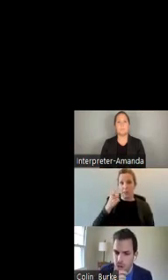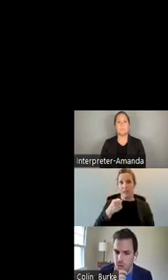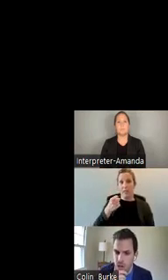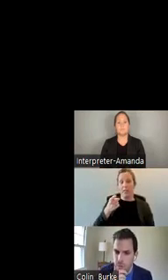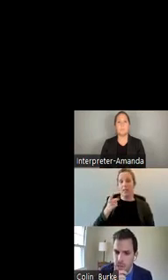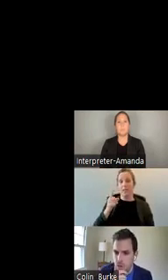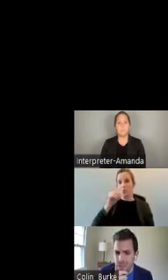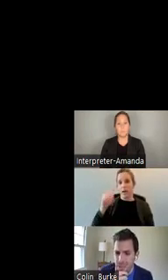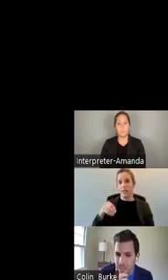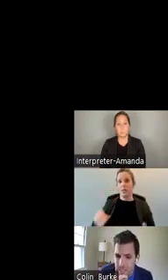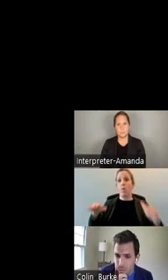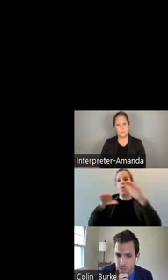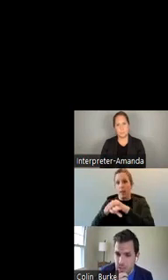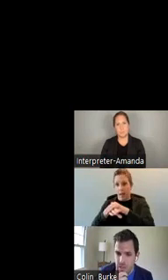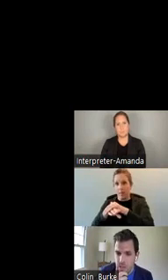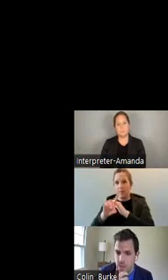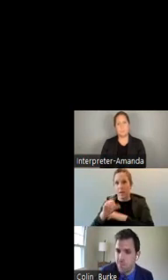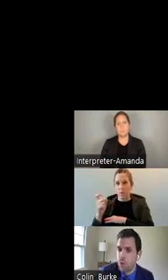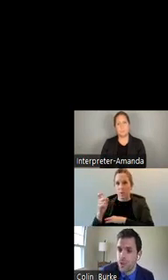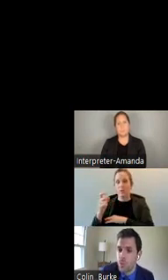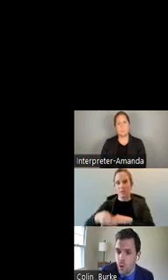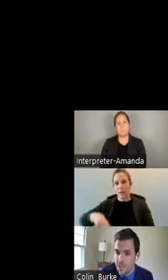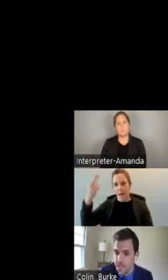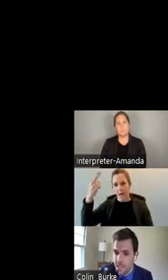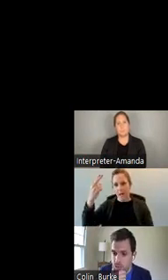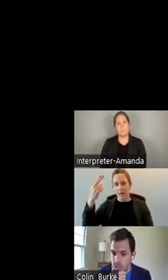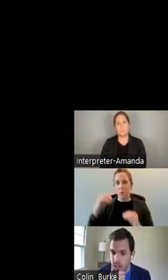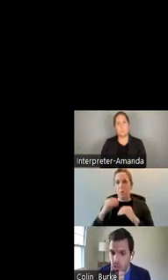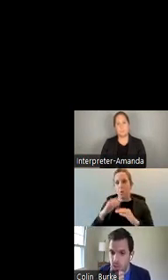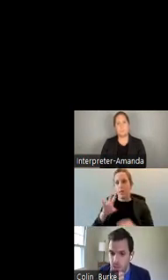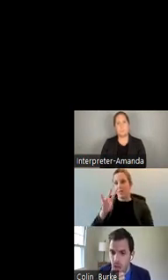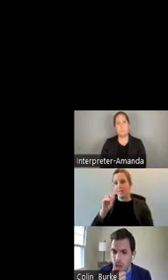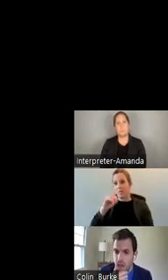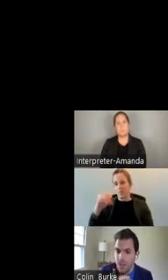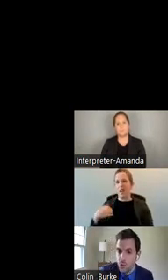higher as well so around 70 percent of these youth had more than one psychiatric diagnosis and around